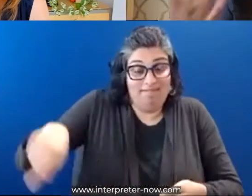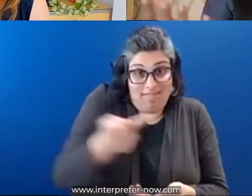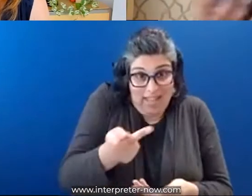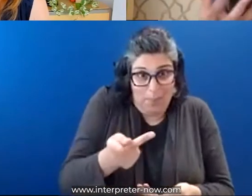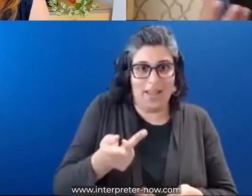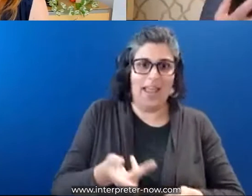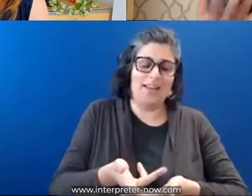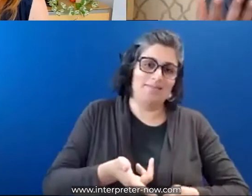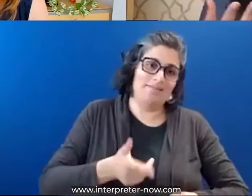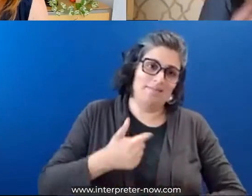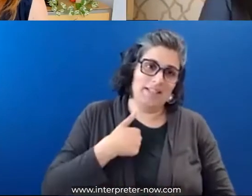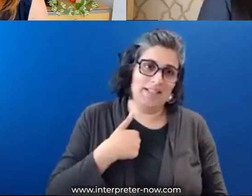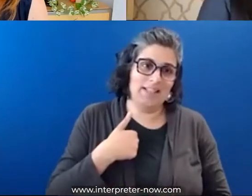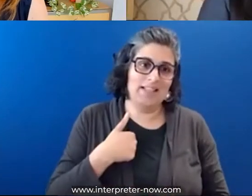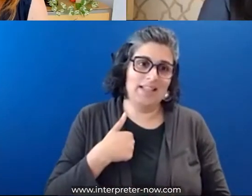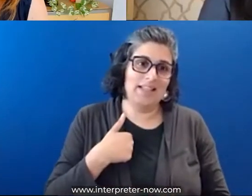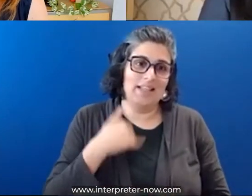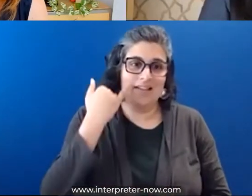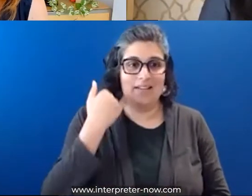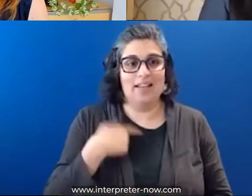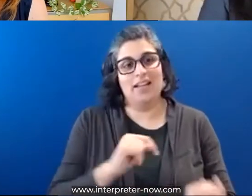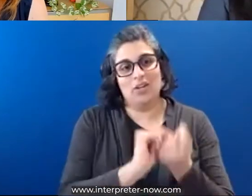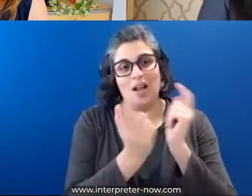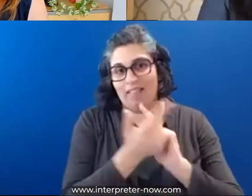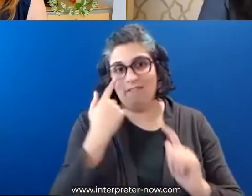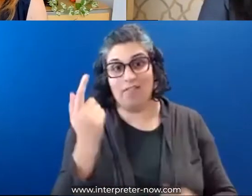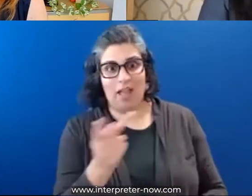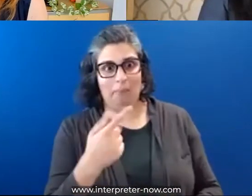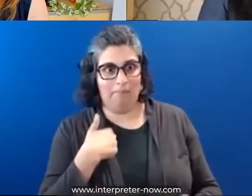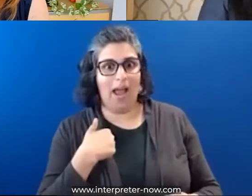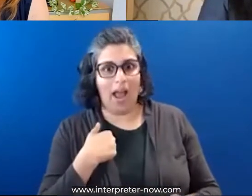Like, if I could translate for them, I could get more of what I want as well.